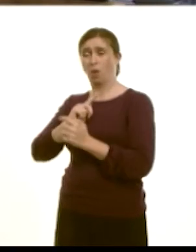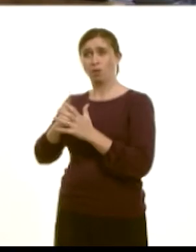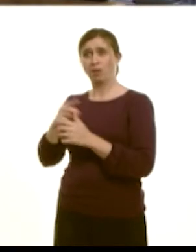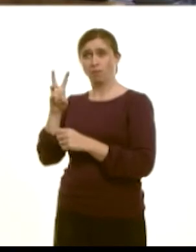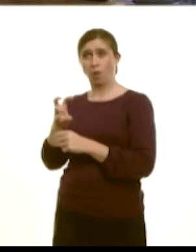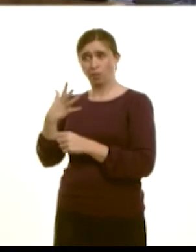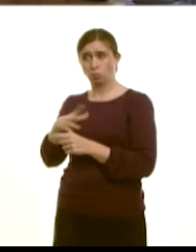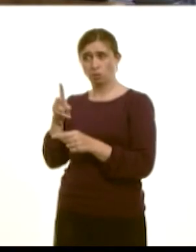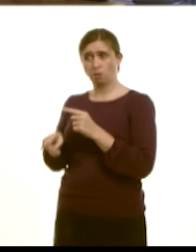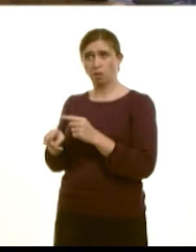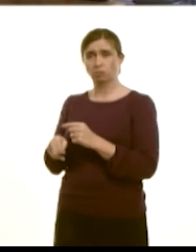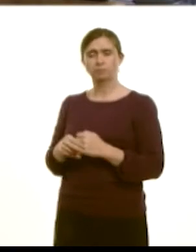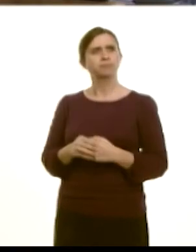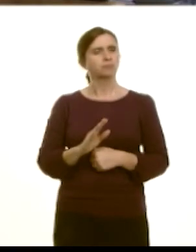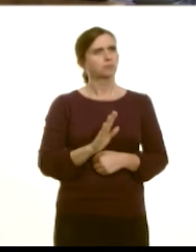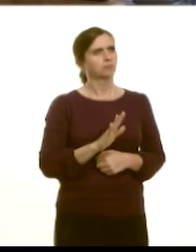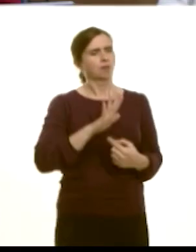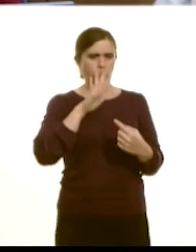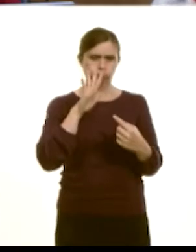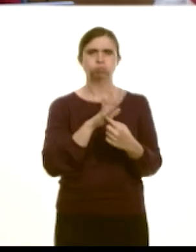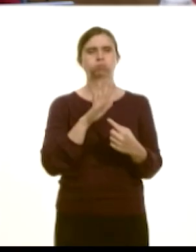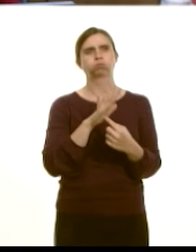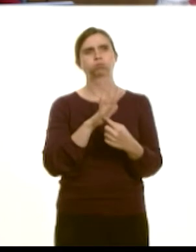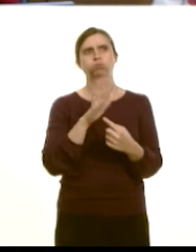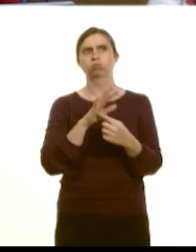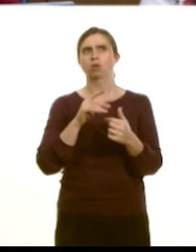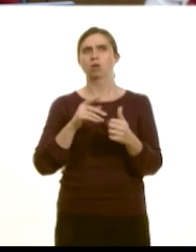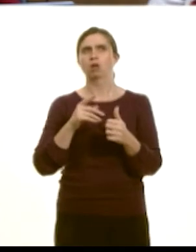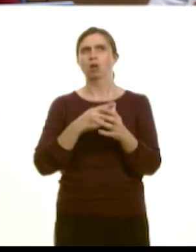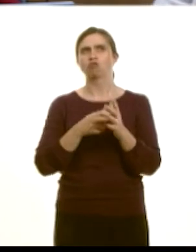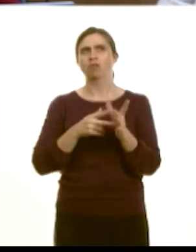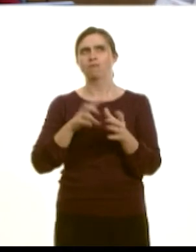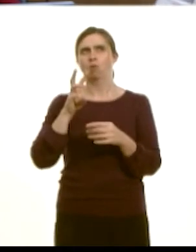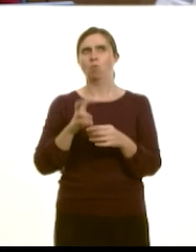Carwyn Jones: It is extremely important that it considers the importance of those connections.